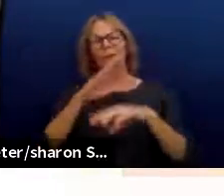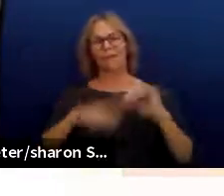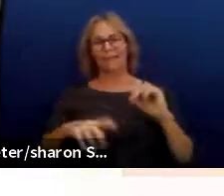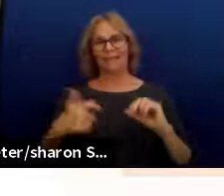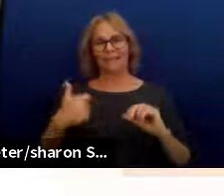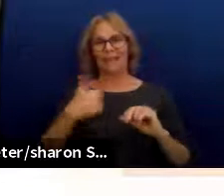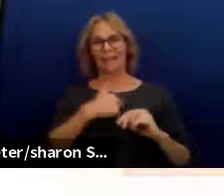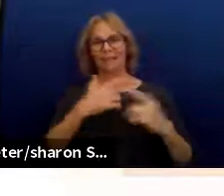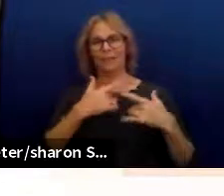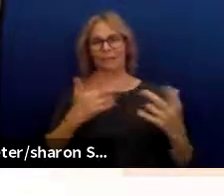appear.